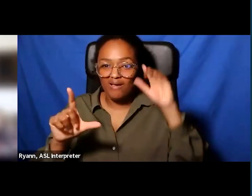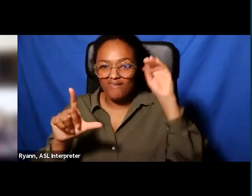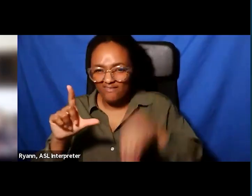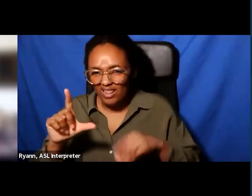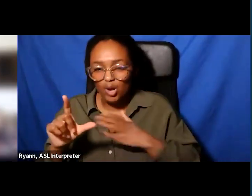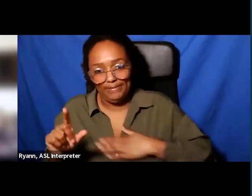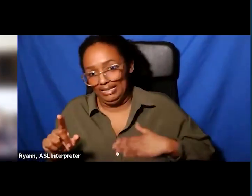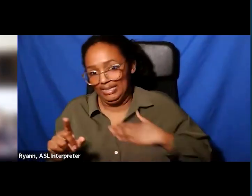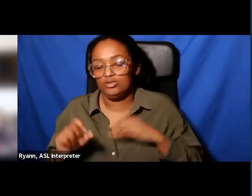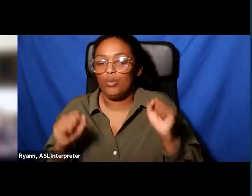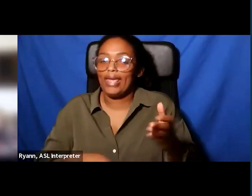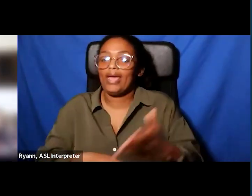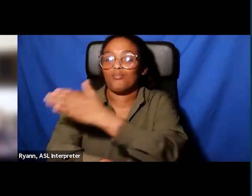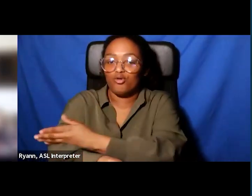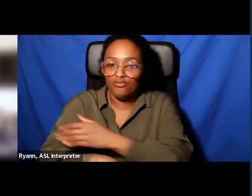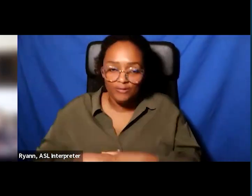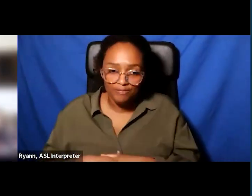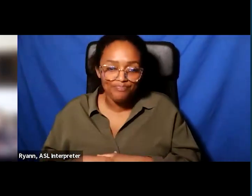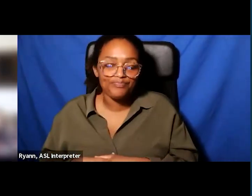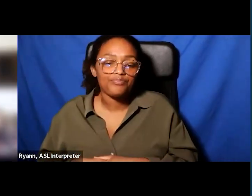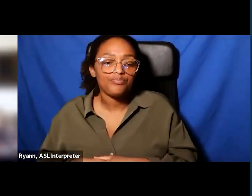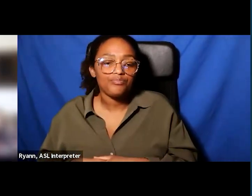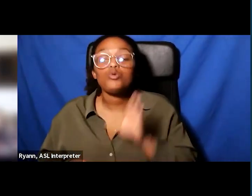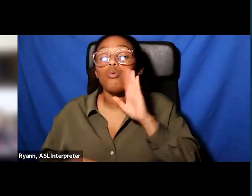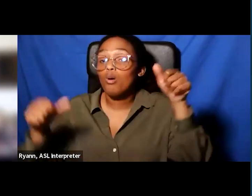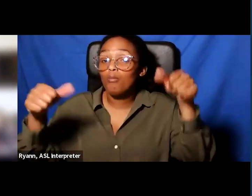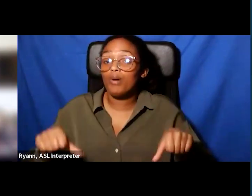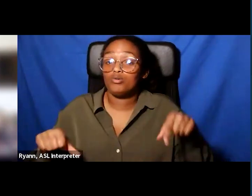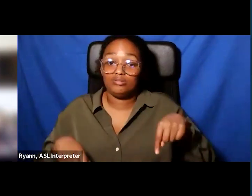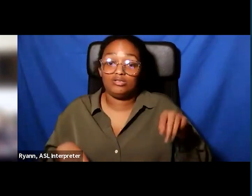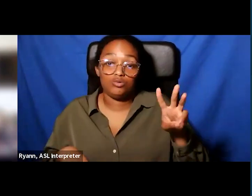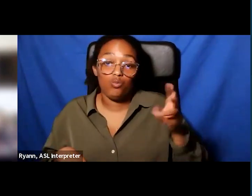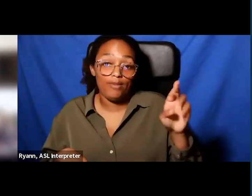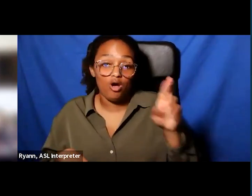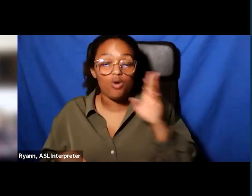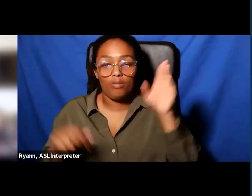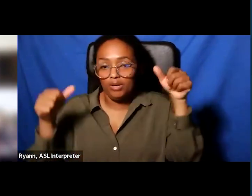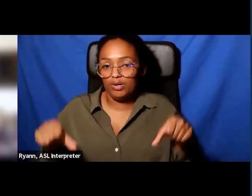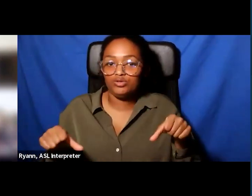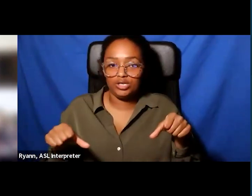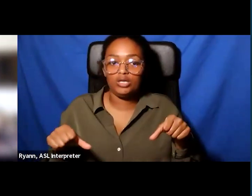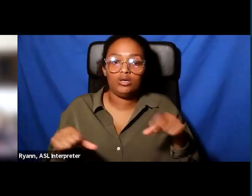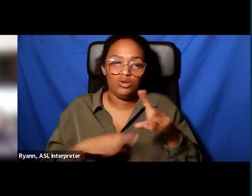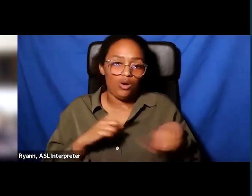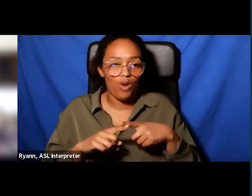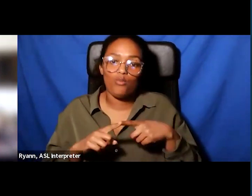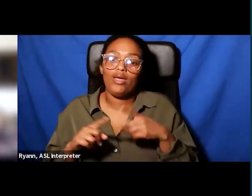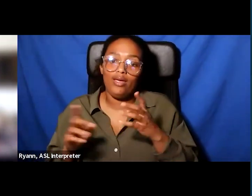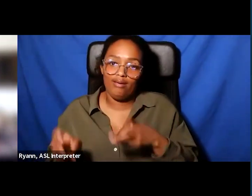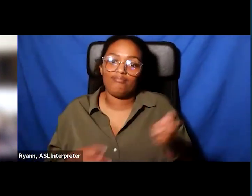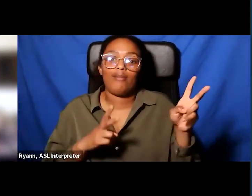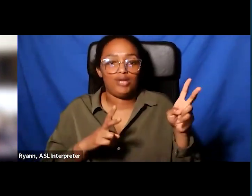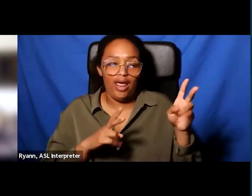even better. We will be posting the webinar, once we do all the processing on our end.